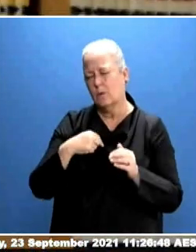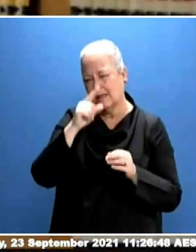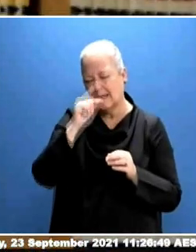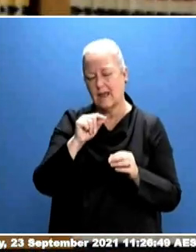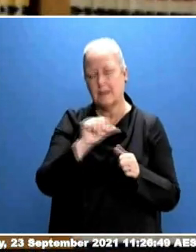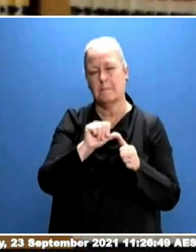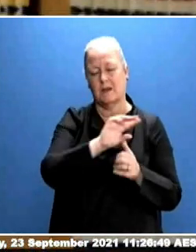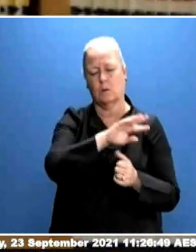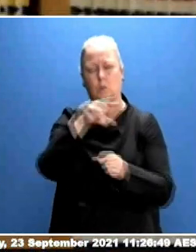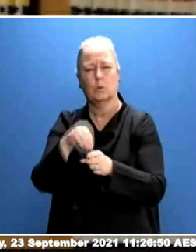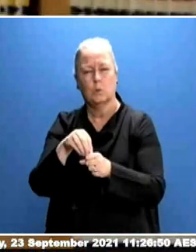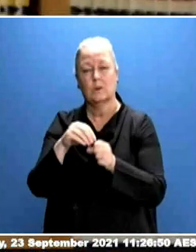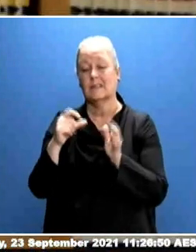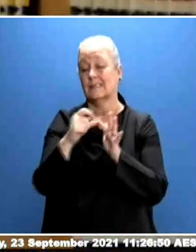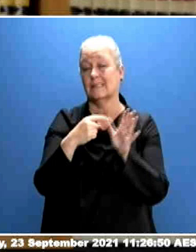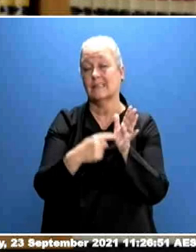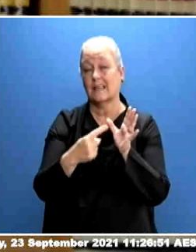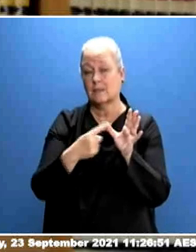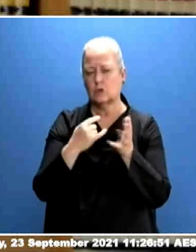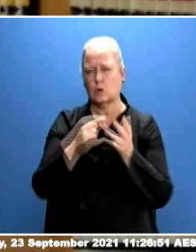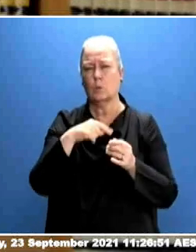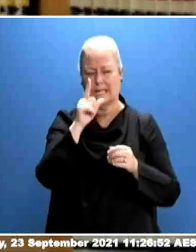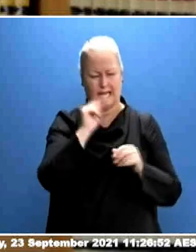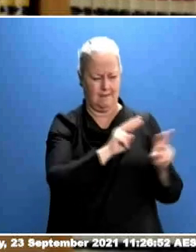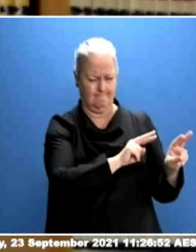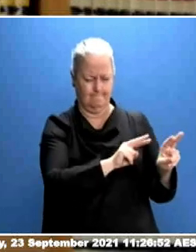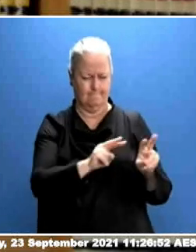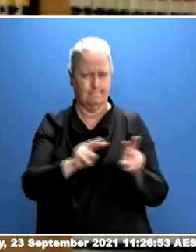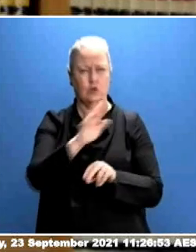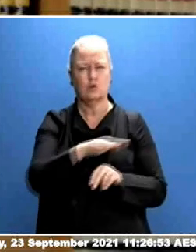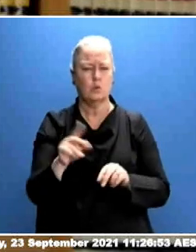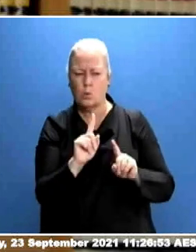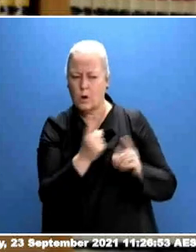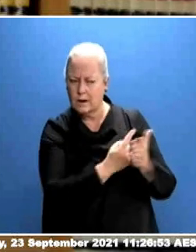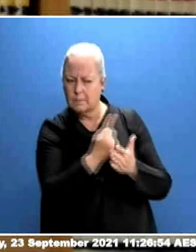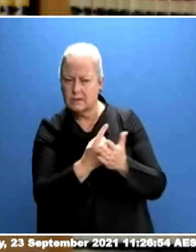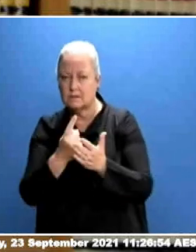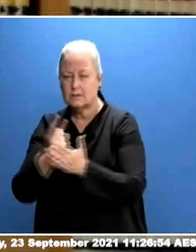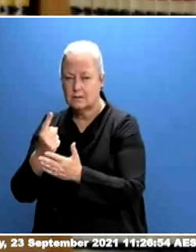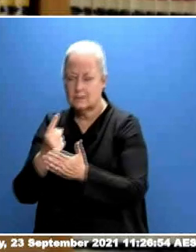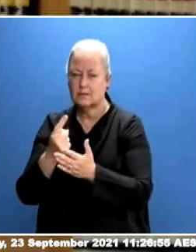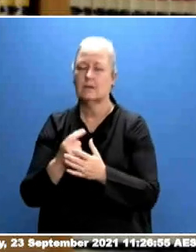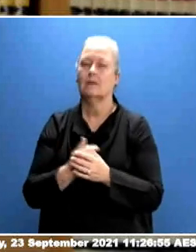to track some of the experiences of children; however, it's difficult in the sense that that would be requesting data